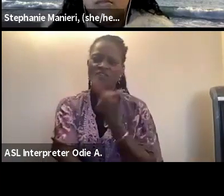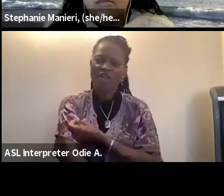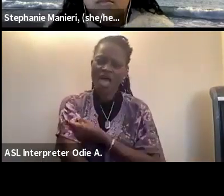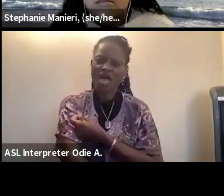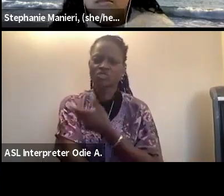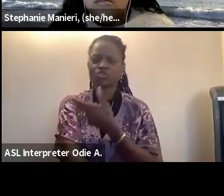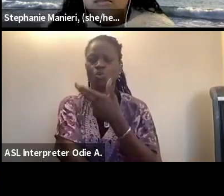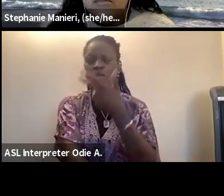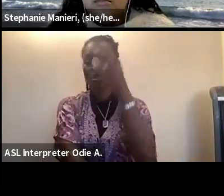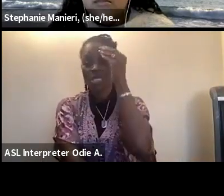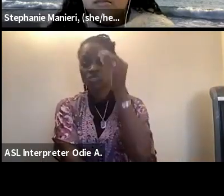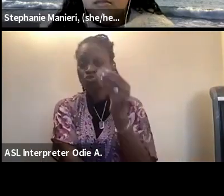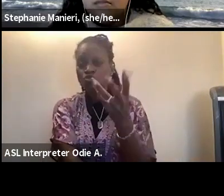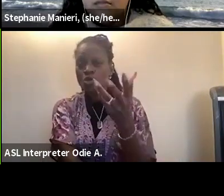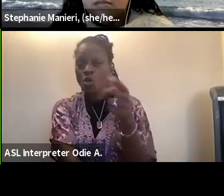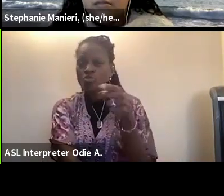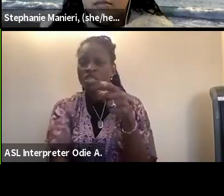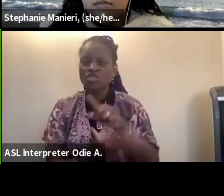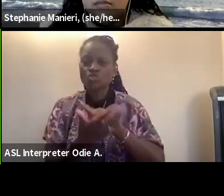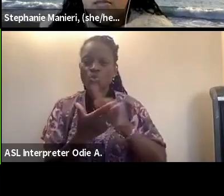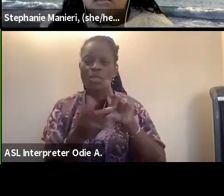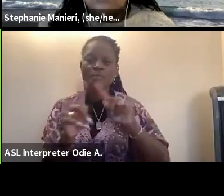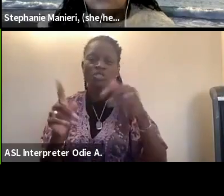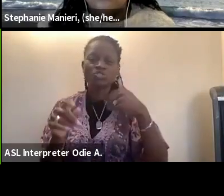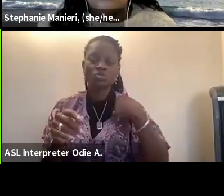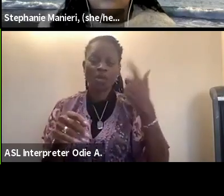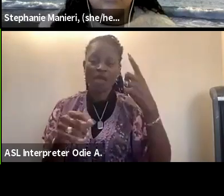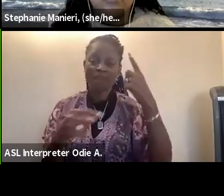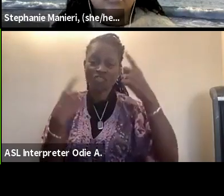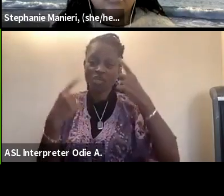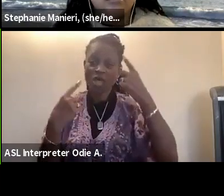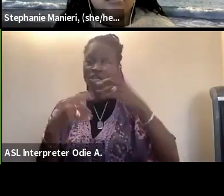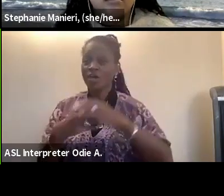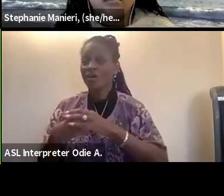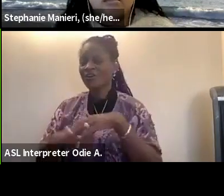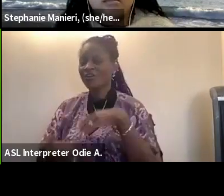Dr. Mace, do you have a thought on that? Yeah, absolutely. Thanks for that question.